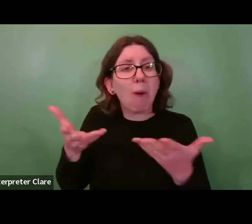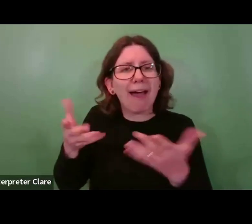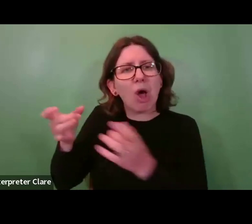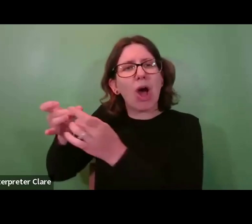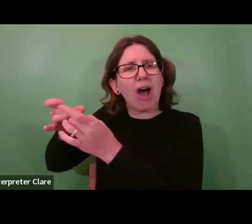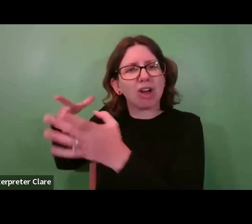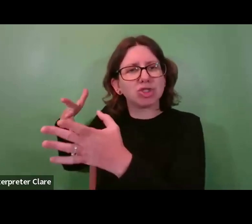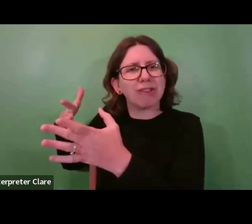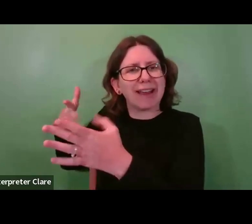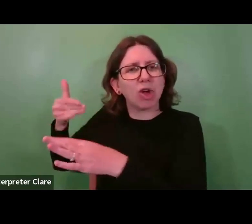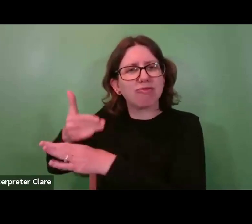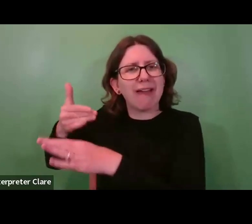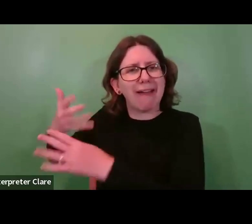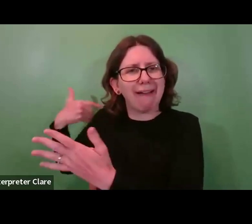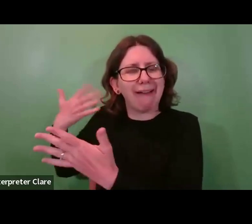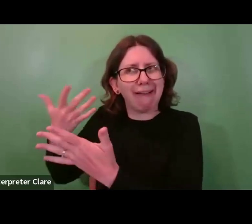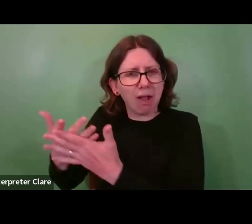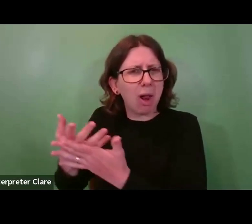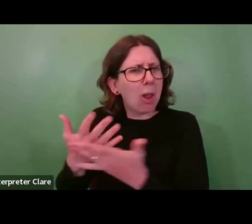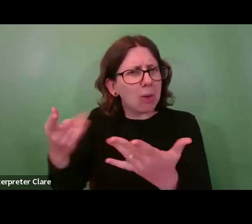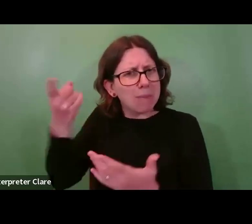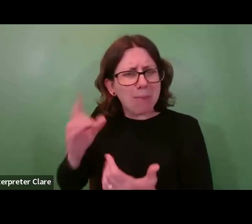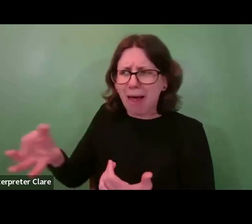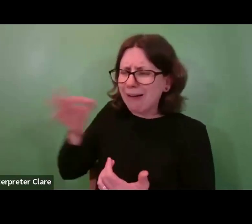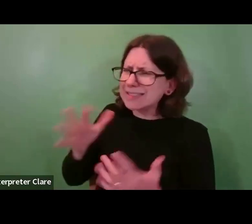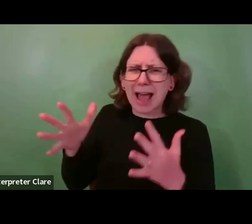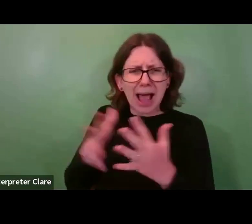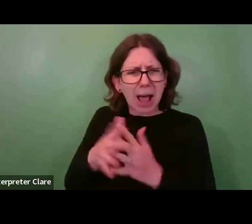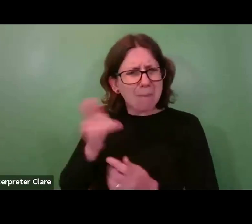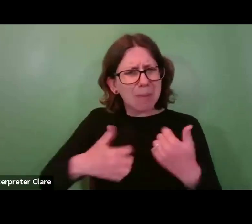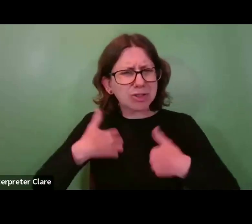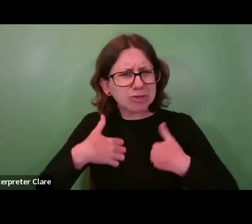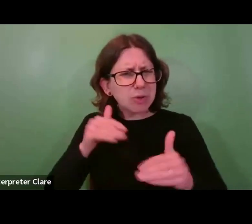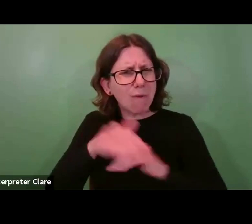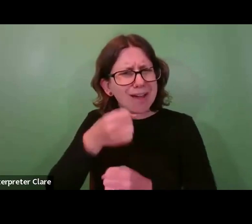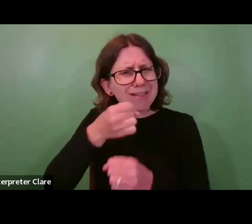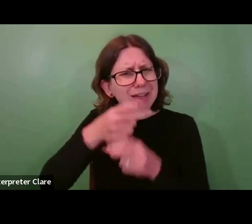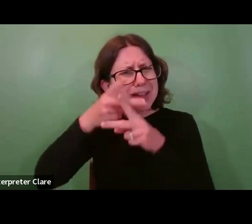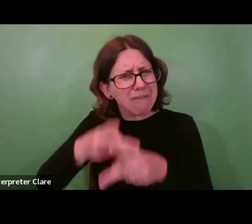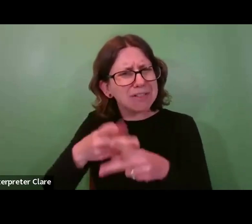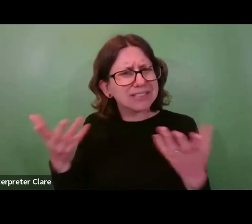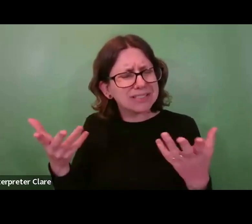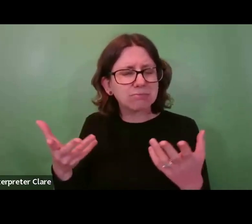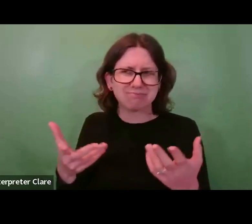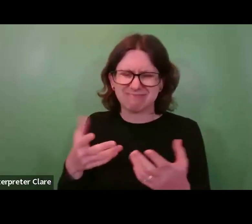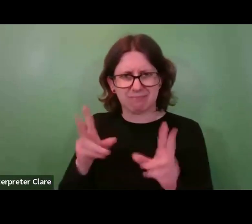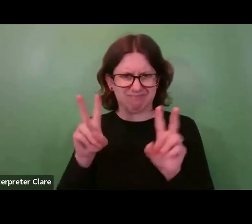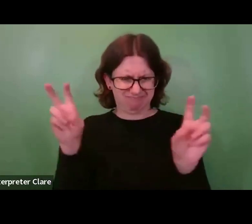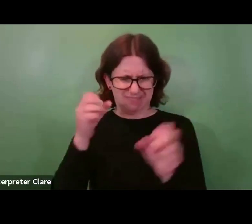And lots of people ask me, you know, how on earth did I get interested in governance, and governance actually sounds very boring, doesn't it?